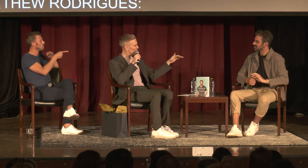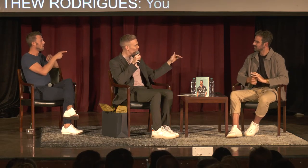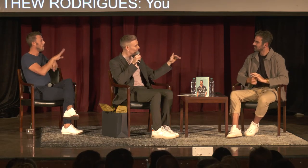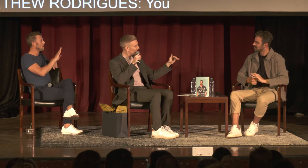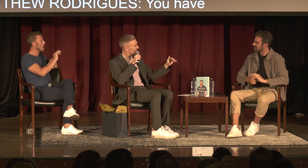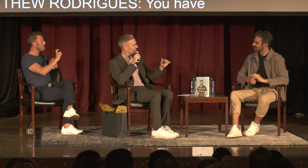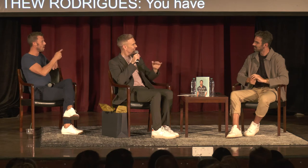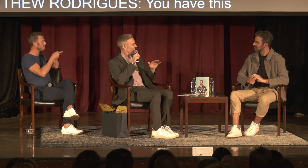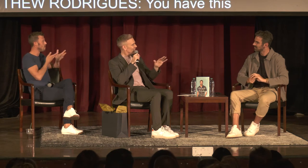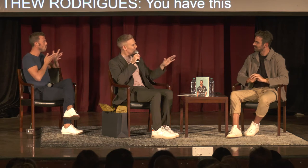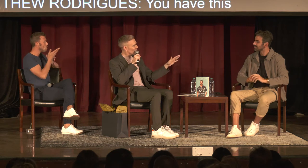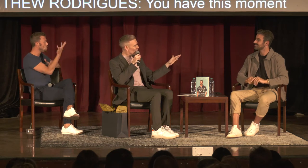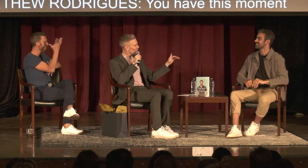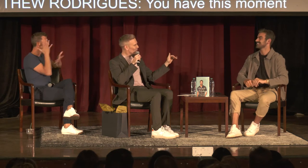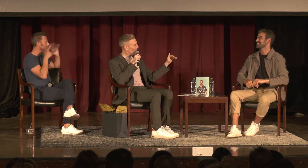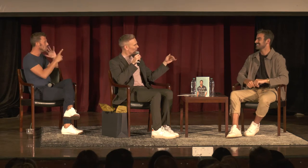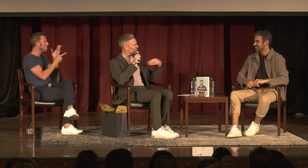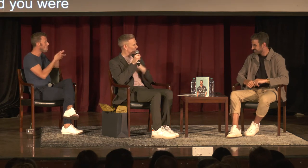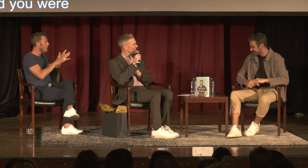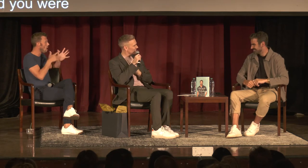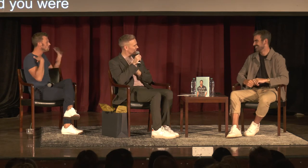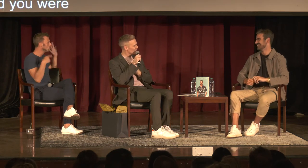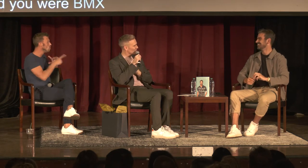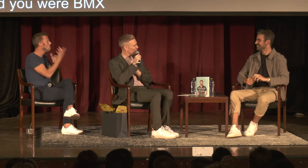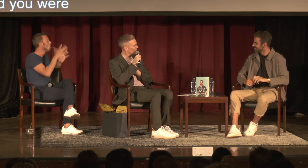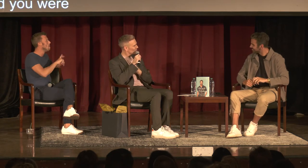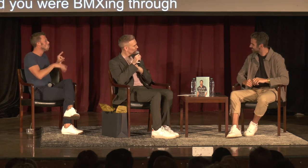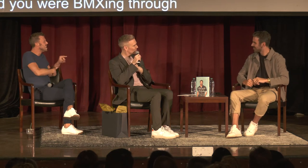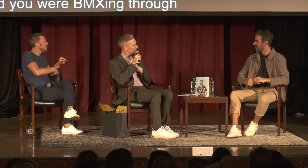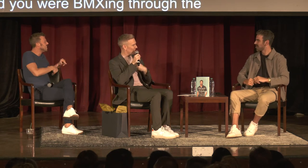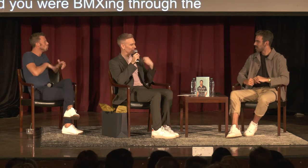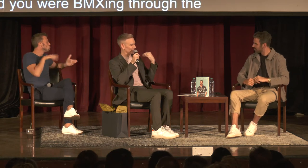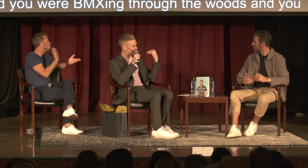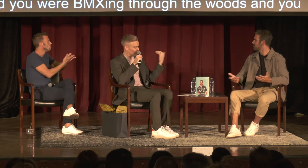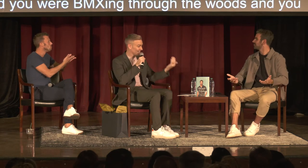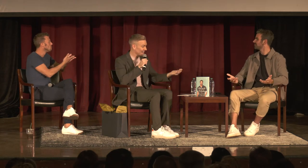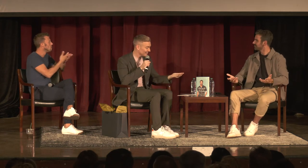through the woods and you didn't know where you were going, but your instinct just brought you to the end